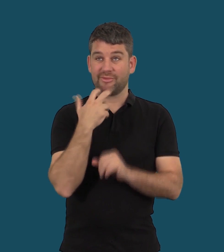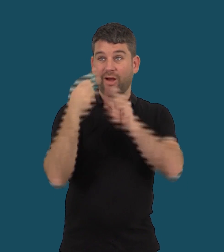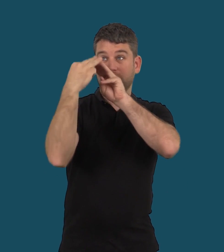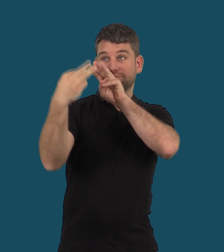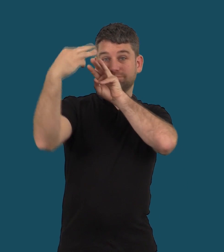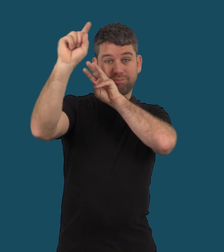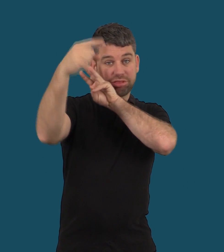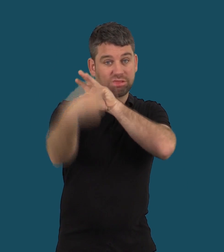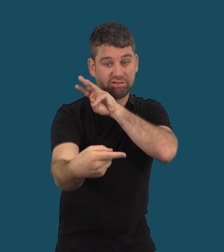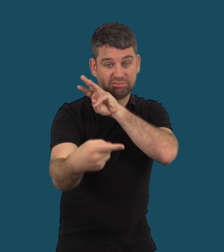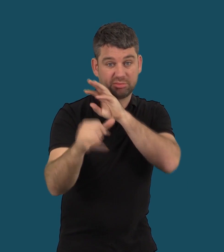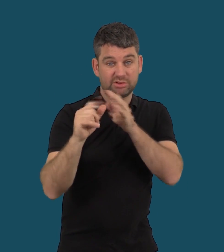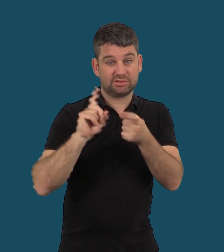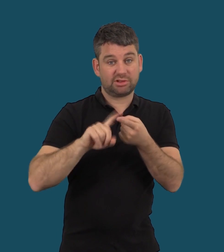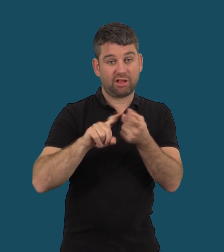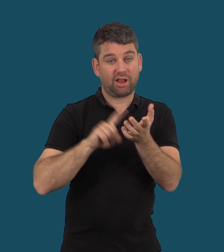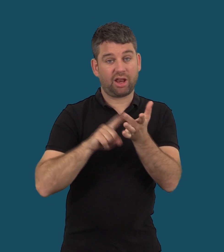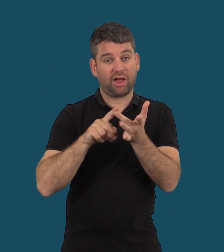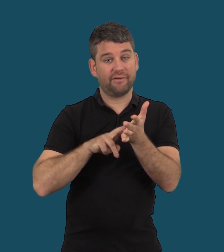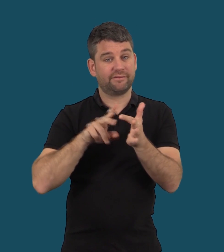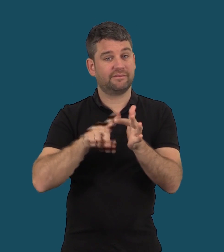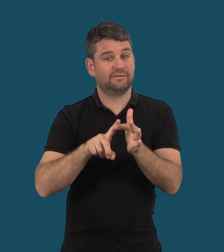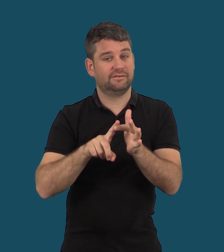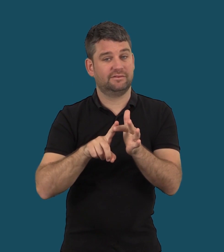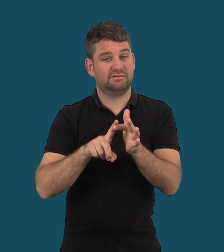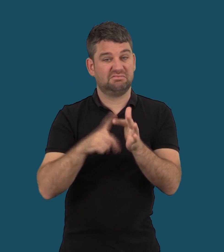such as fallen powerlines that are still live,